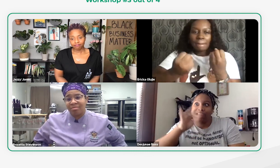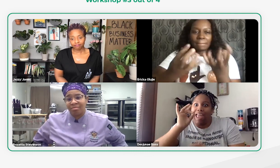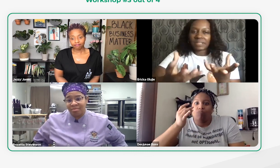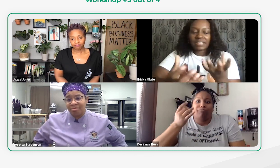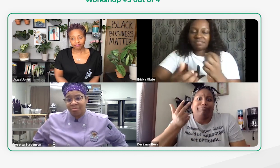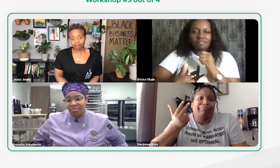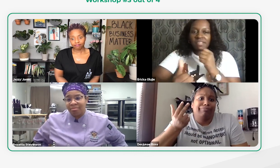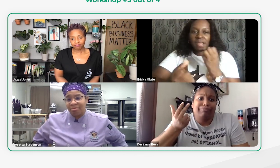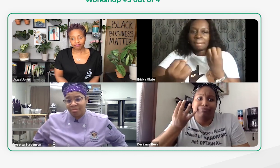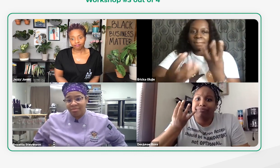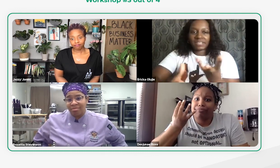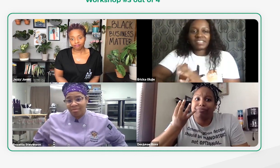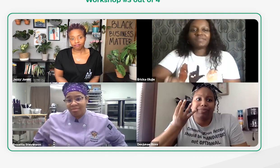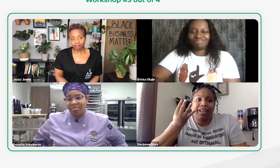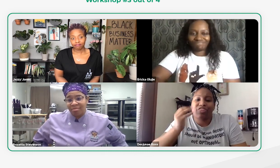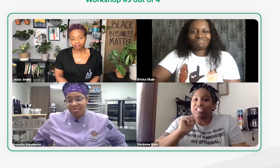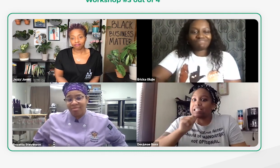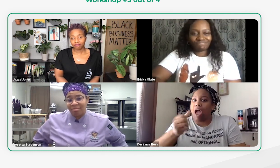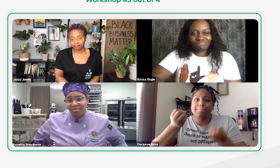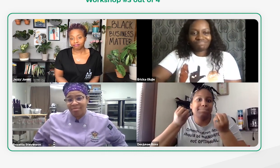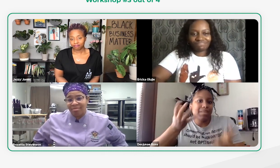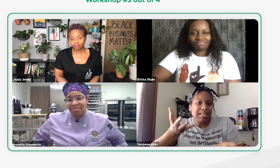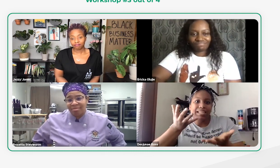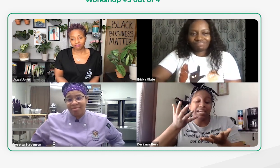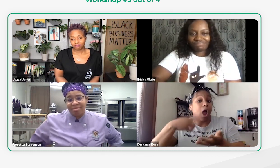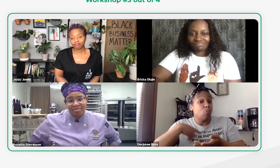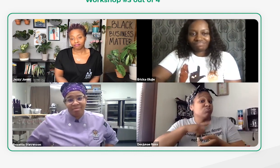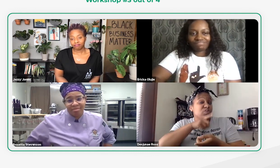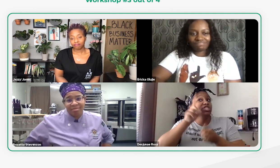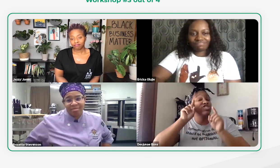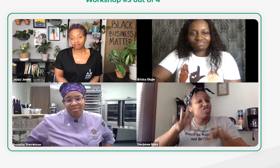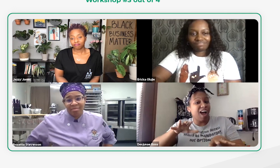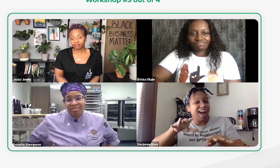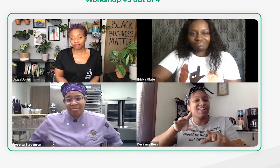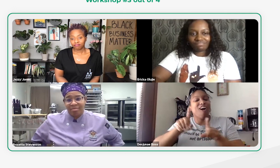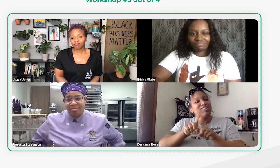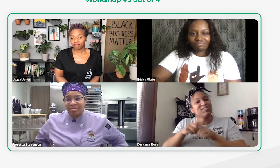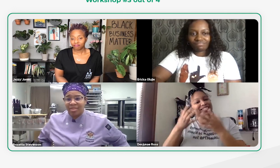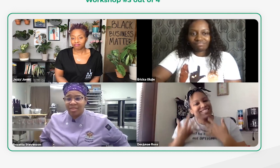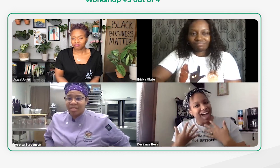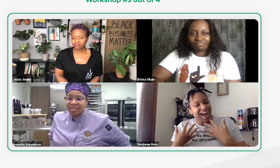difficult to do. I found three or four there are not many of us in general. I was shocked and I